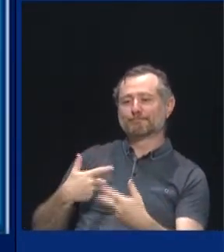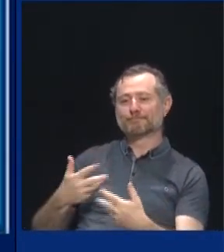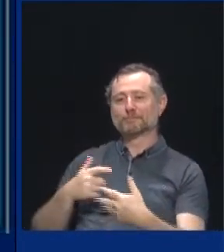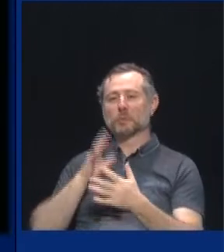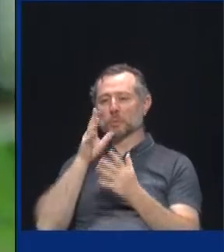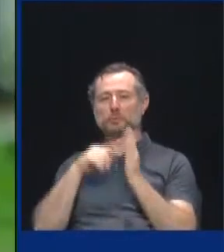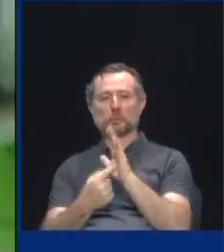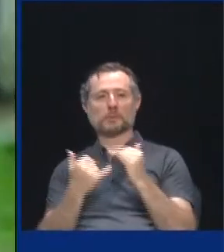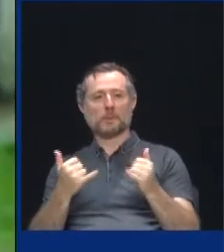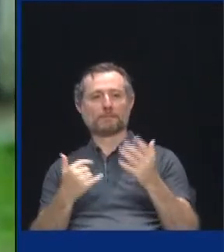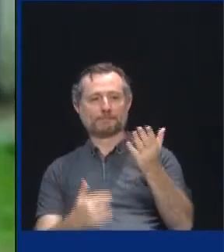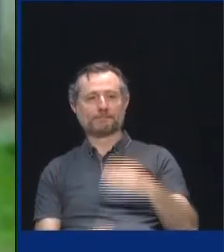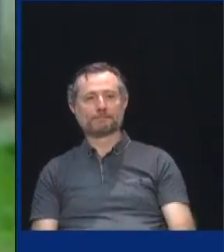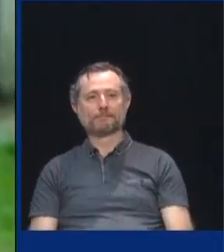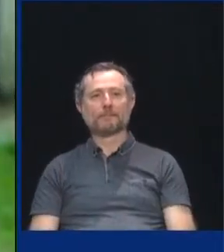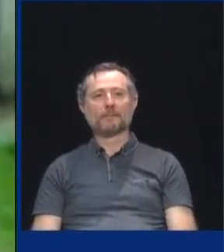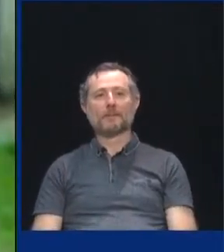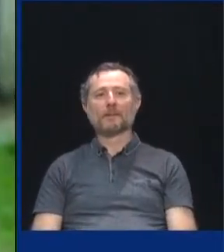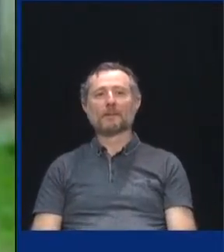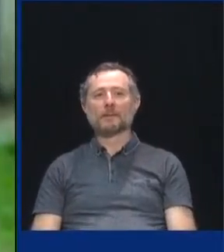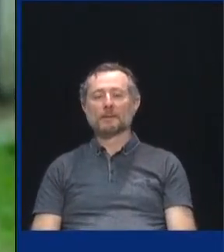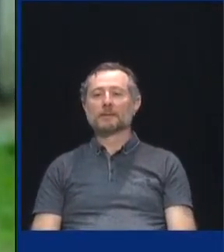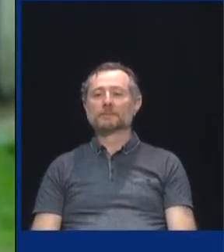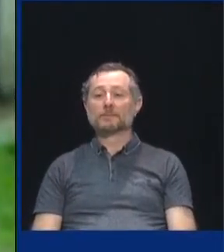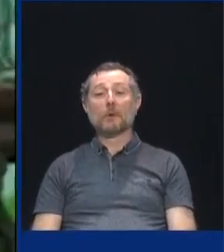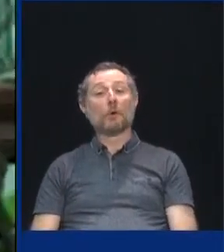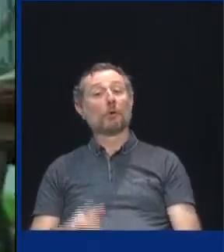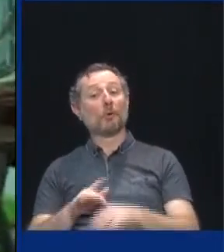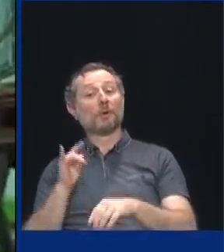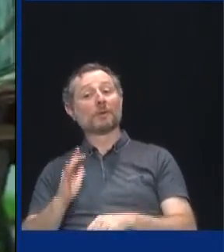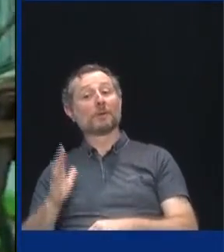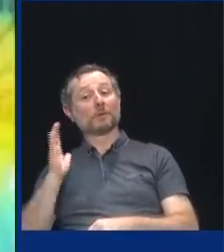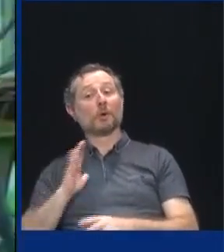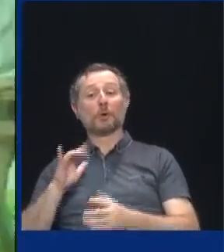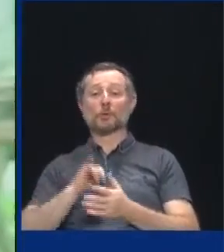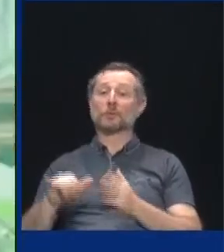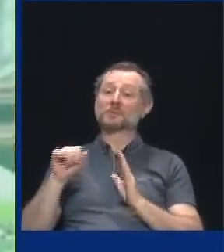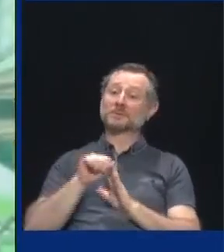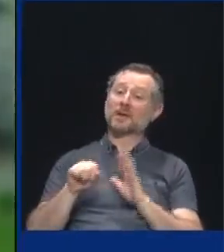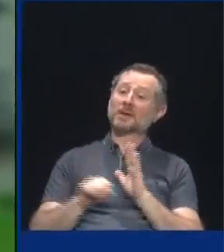NEW YORKERS, AND WHAT WE'VE DONE IN AN ATTEMPT TO COMMUNICATE.